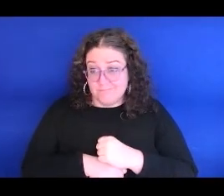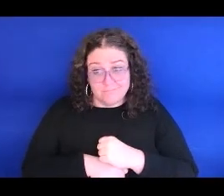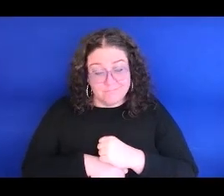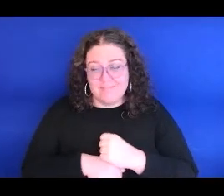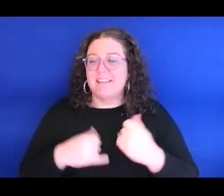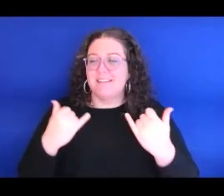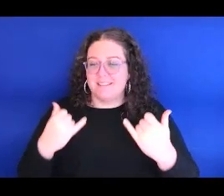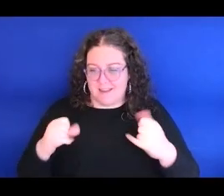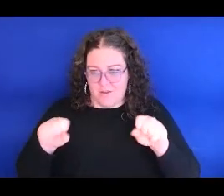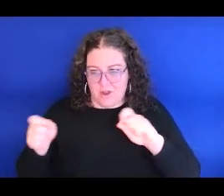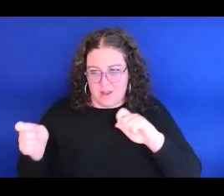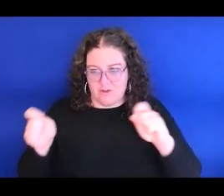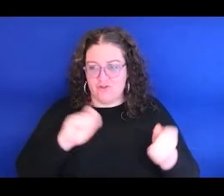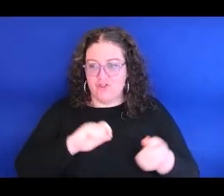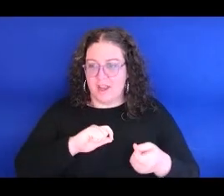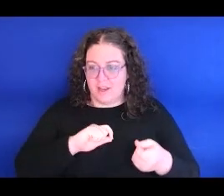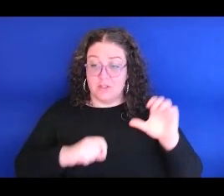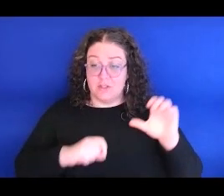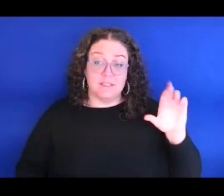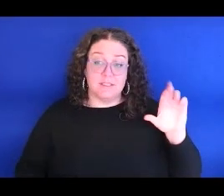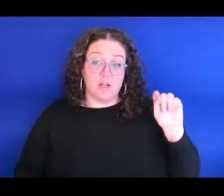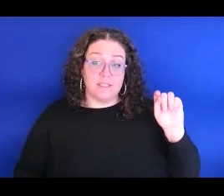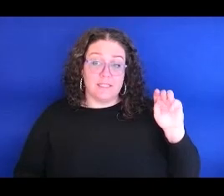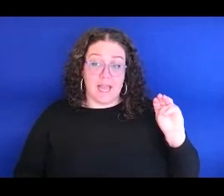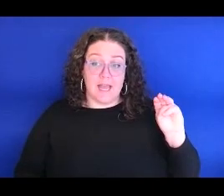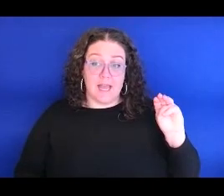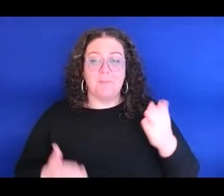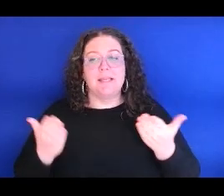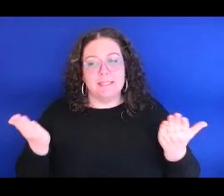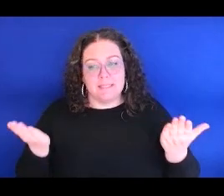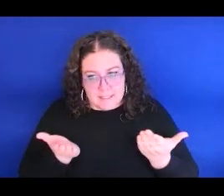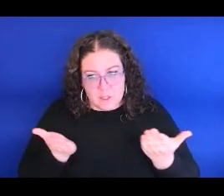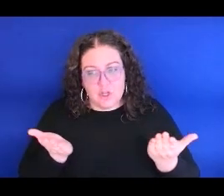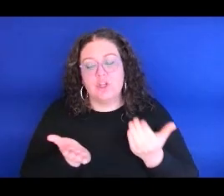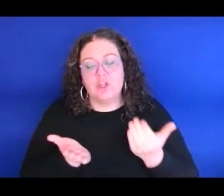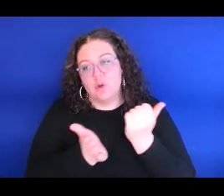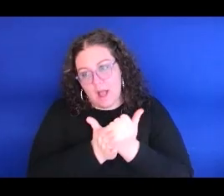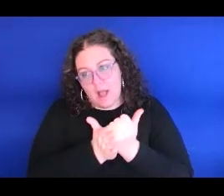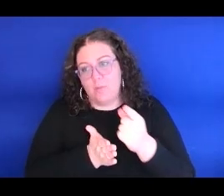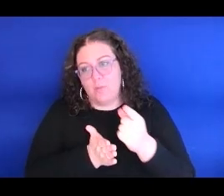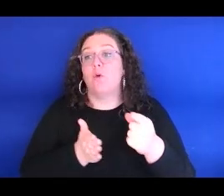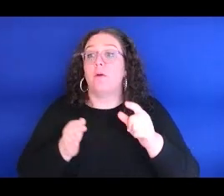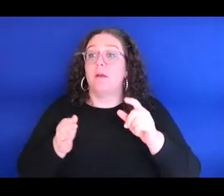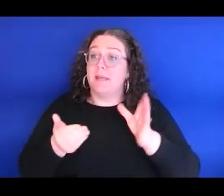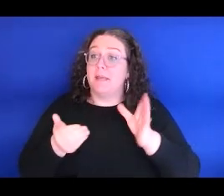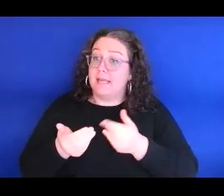that. NCRTM is here to help you stay visible, relevant, and impactful